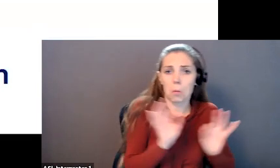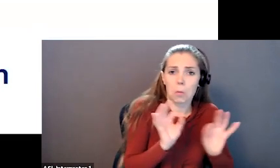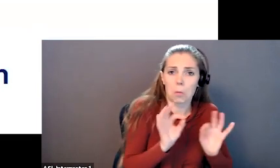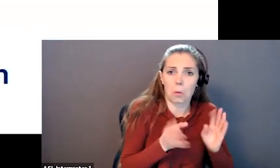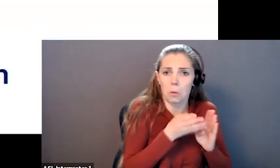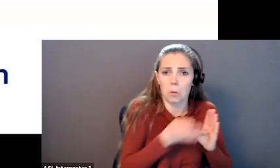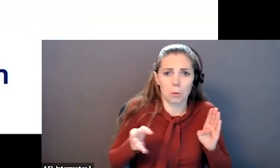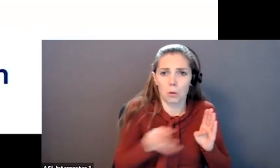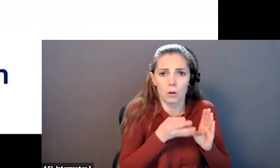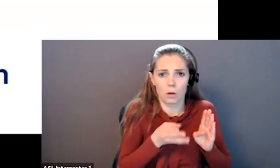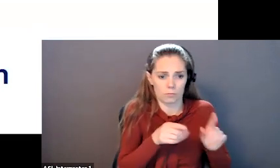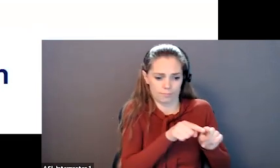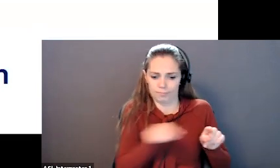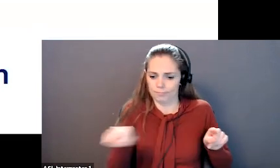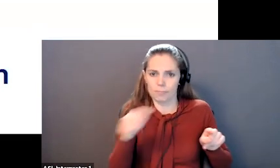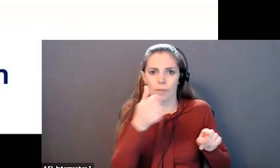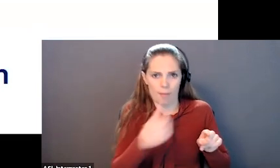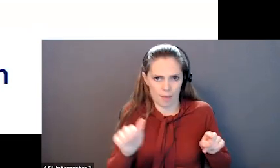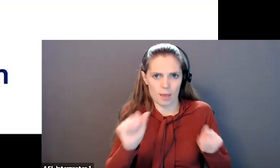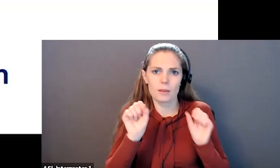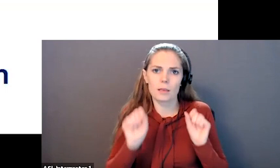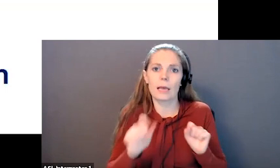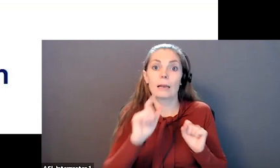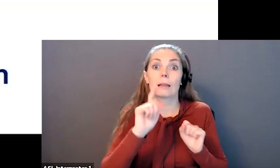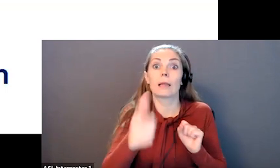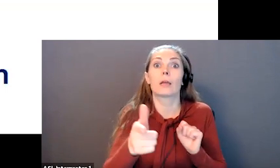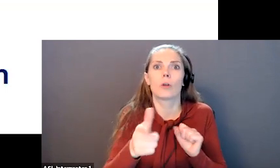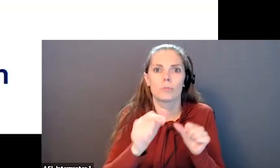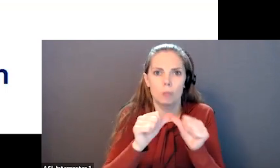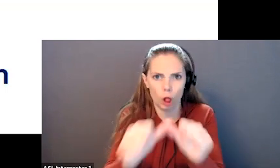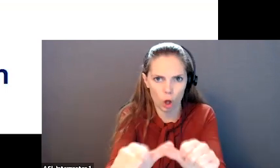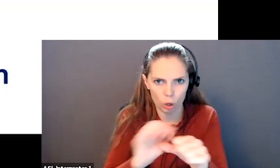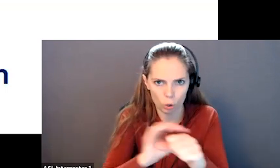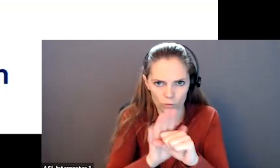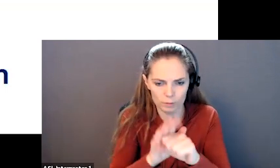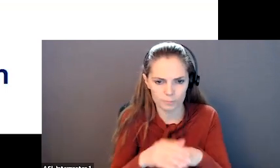The Canadian COVID antibody and health survey was administered earlier this year. The survey